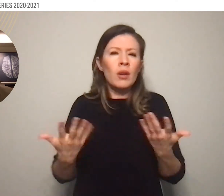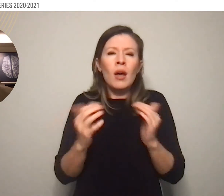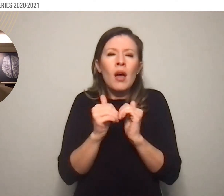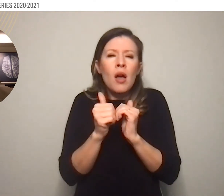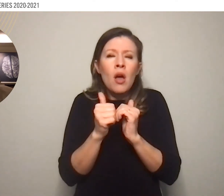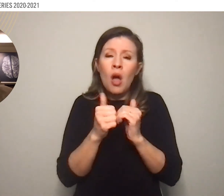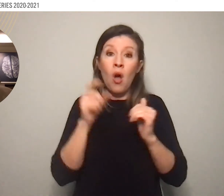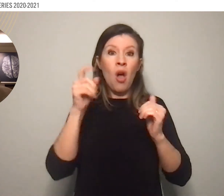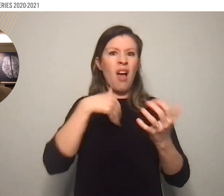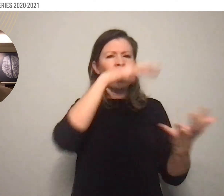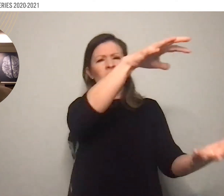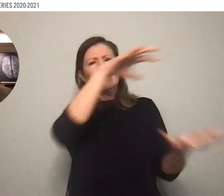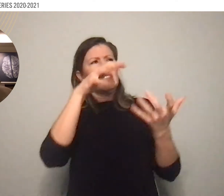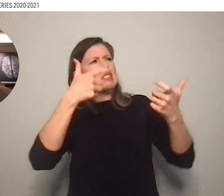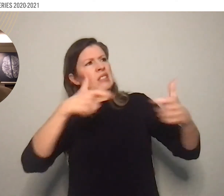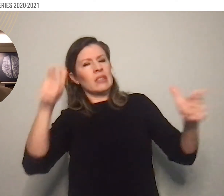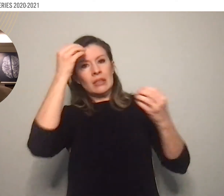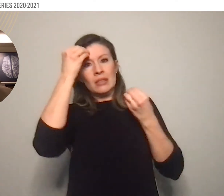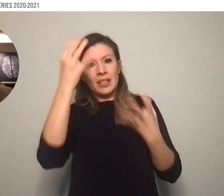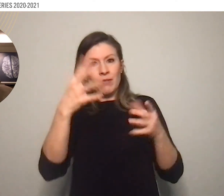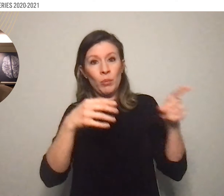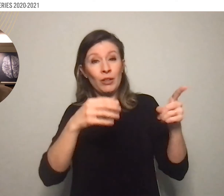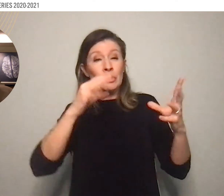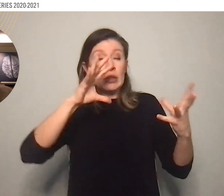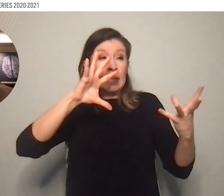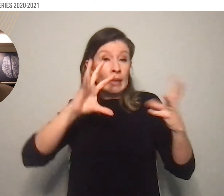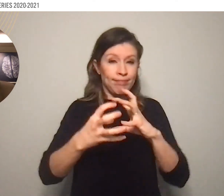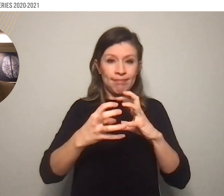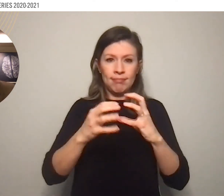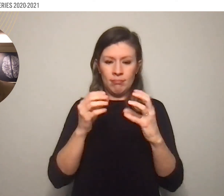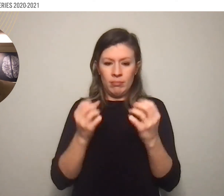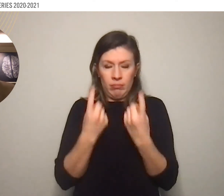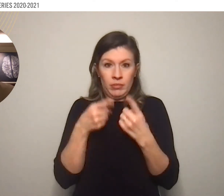of take this massive amount of information and condense it and that is where graph theory comes